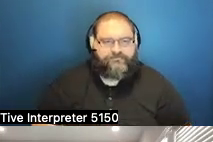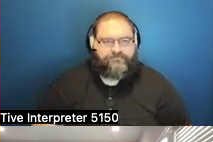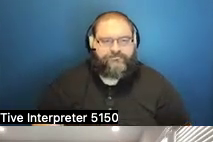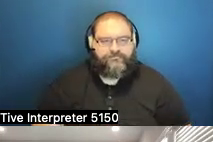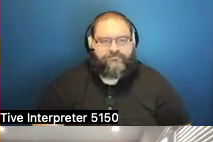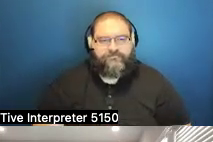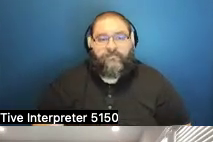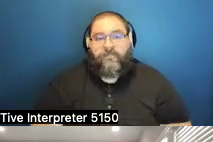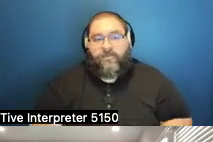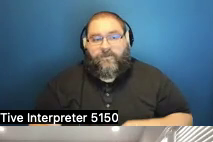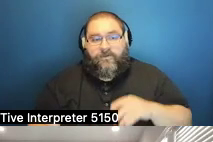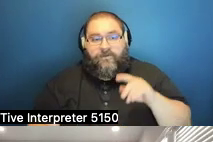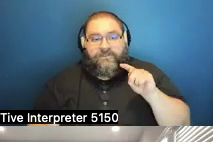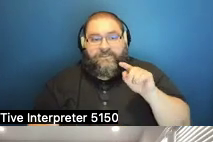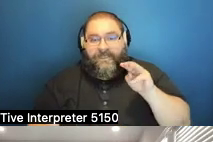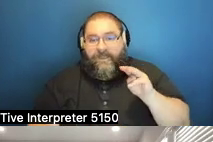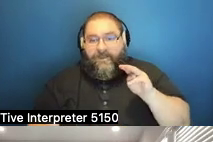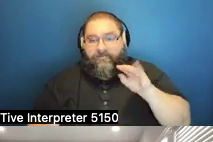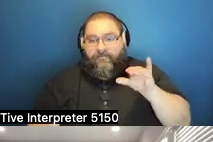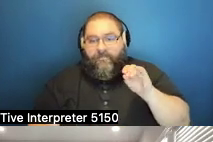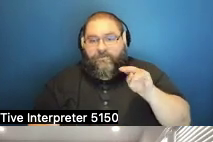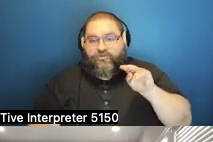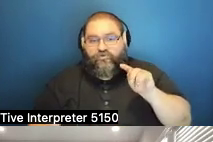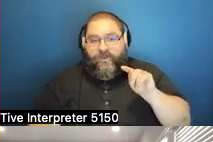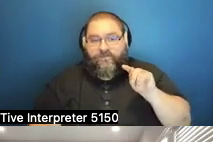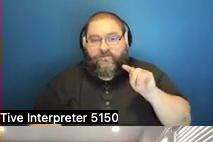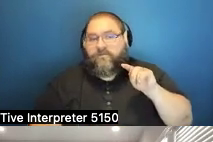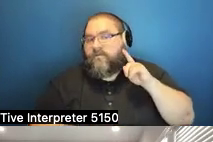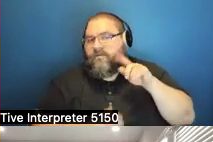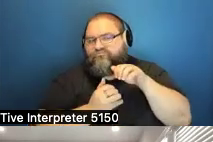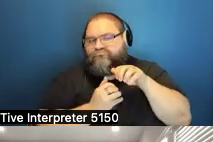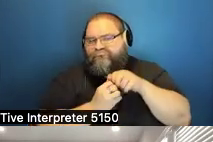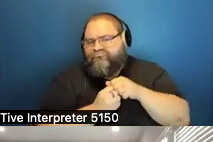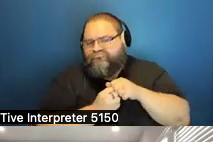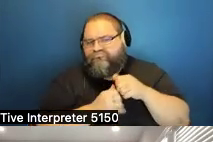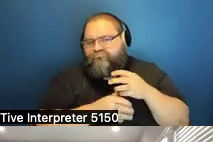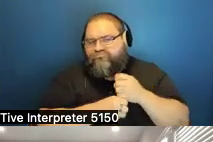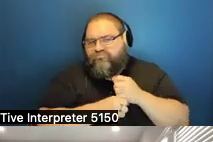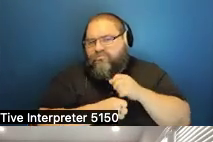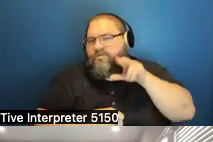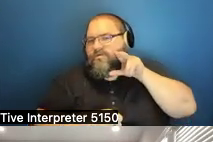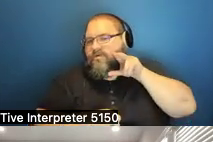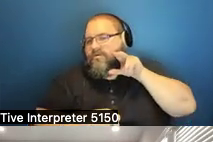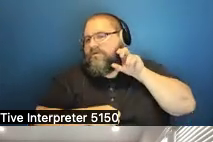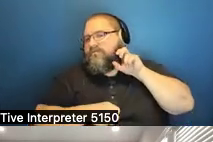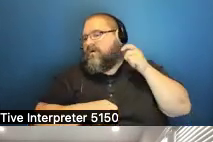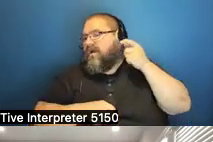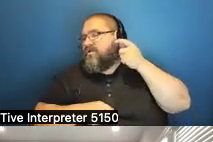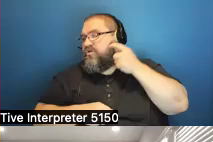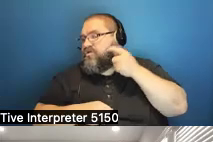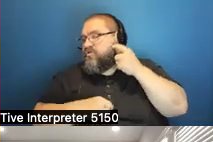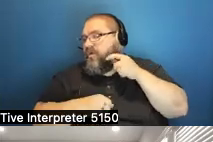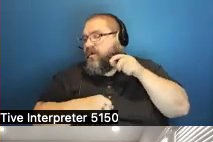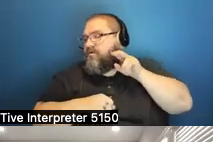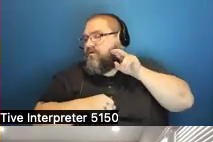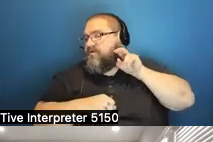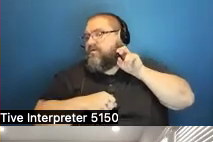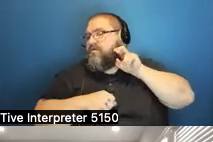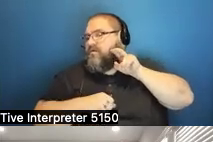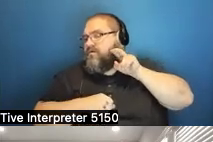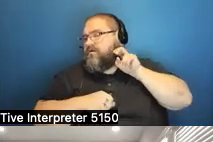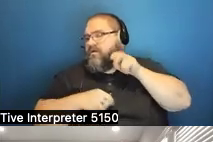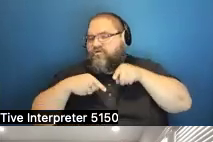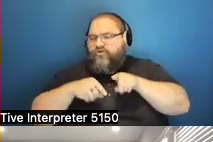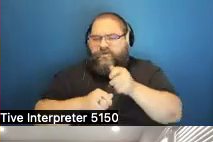The team joint is compressed as the condyle is moved back during each and every swallow.